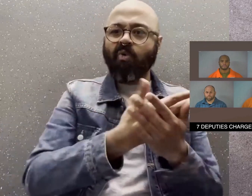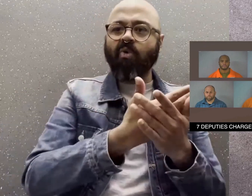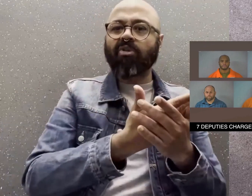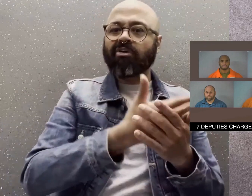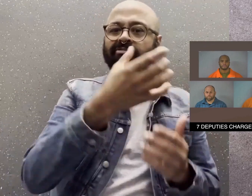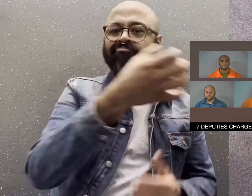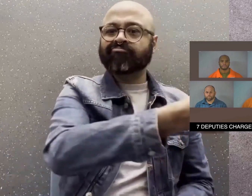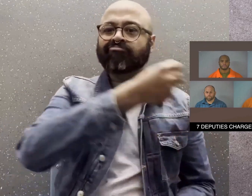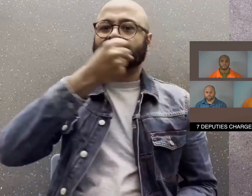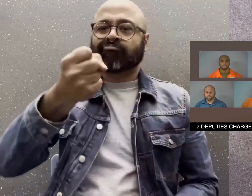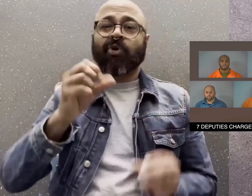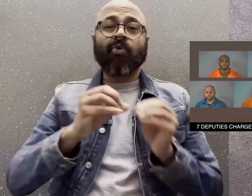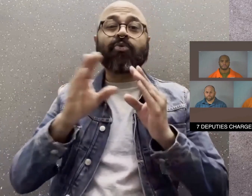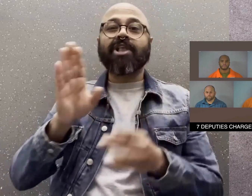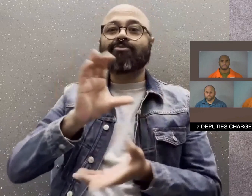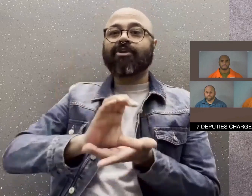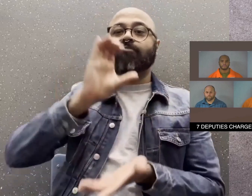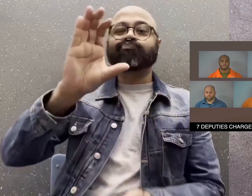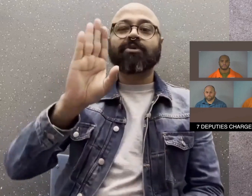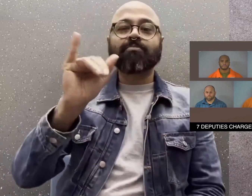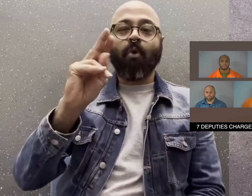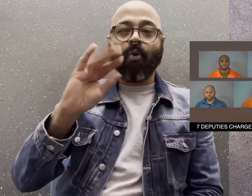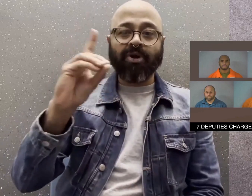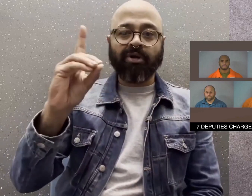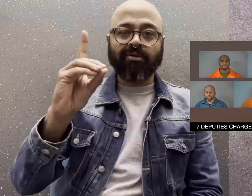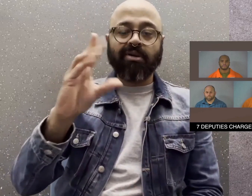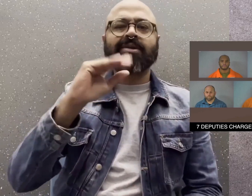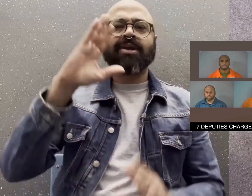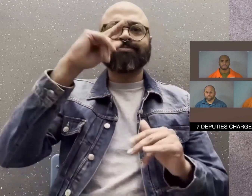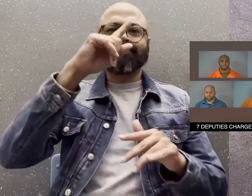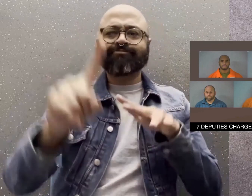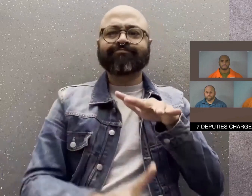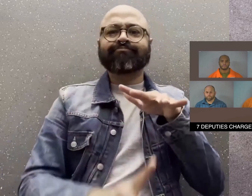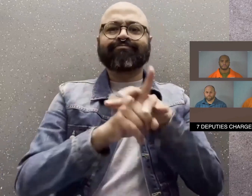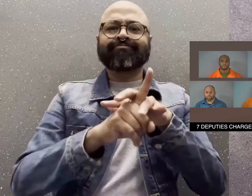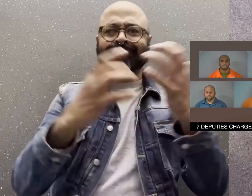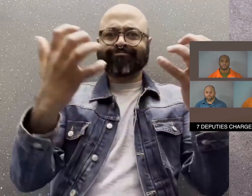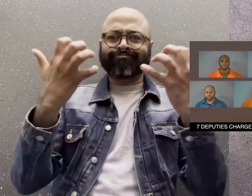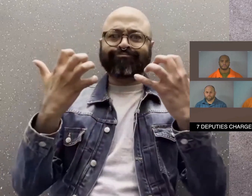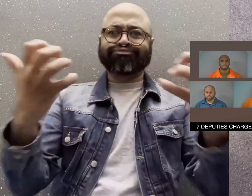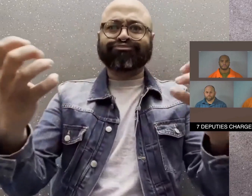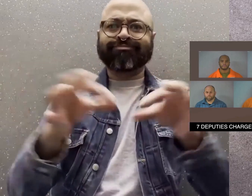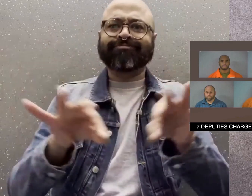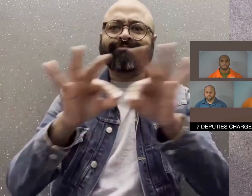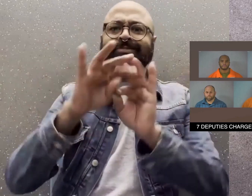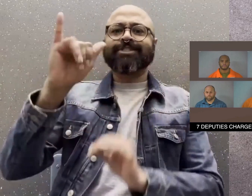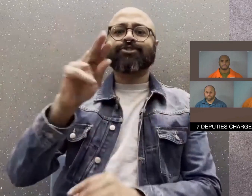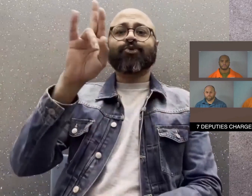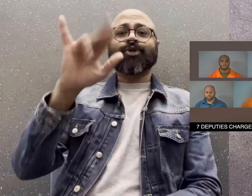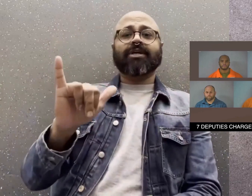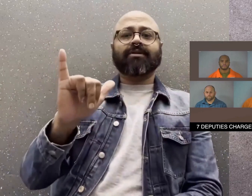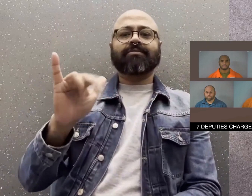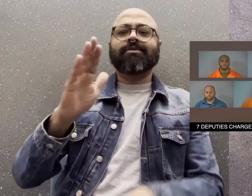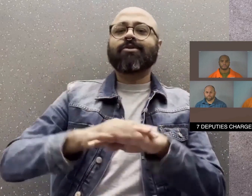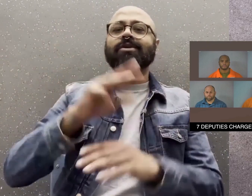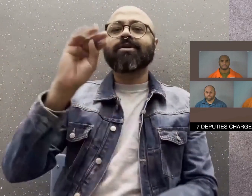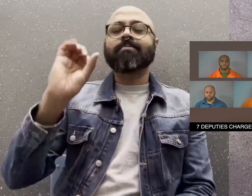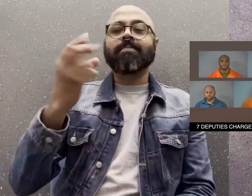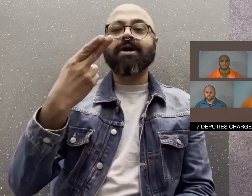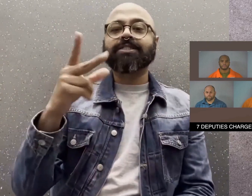The deputies are all being held without bond and are expected to appear in front of a grand jury on March 21st.